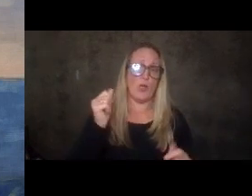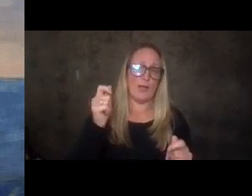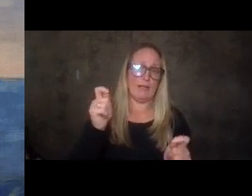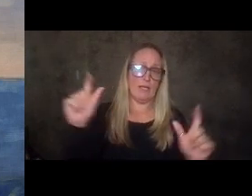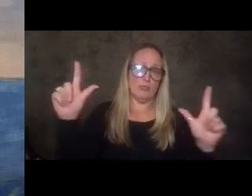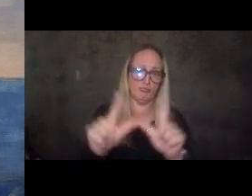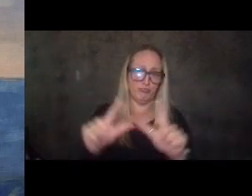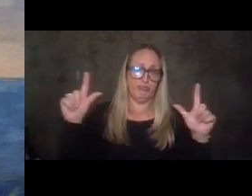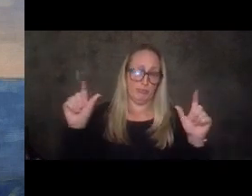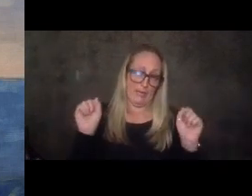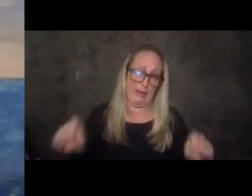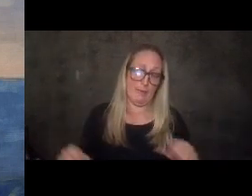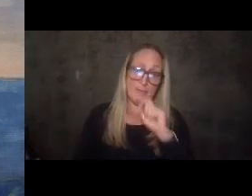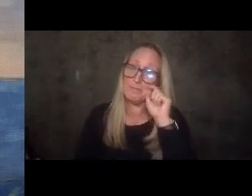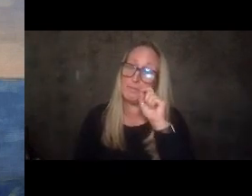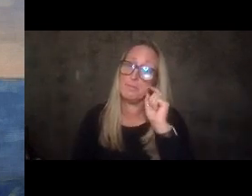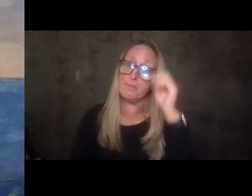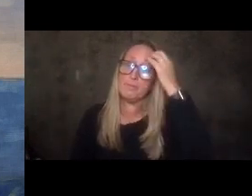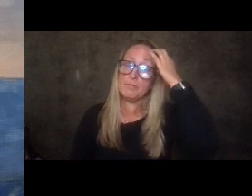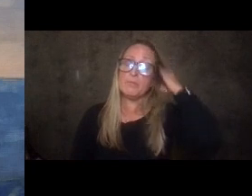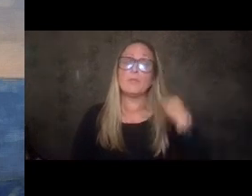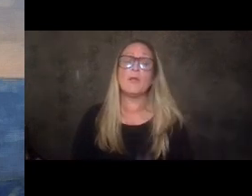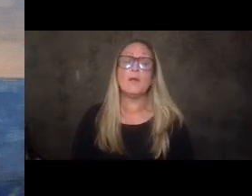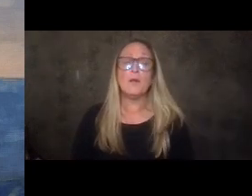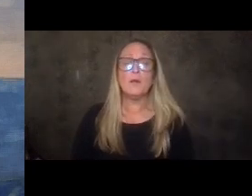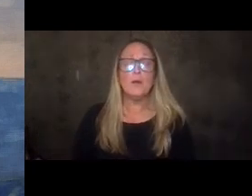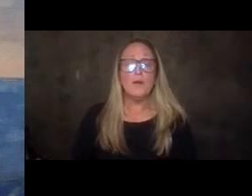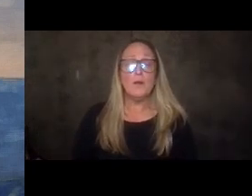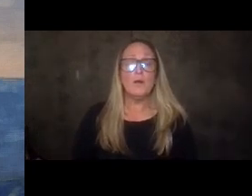and zoom out. OK, we also can choose how much the increment of